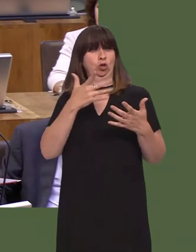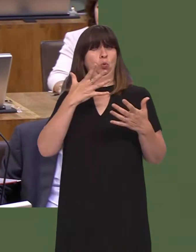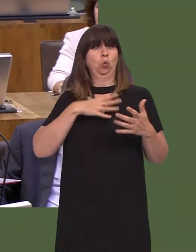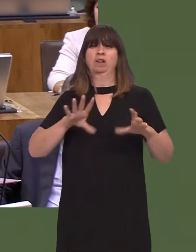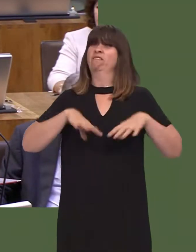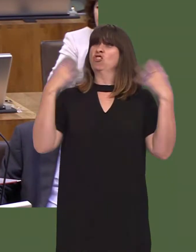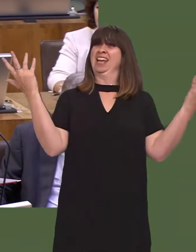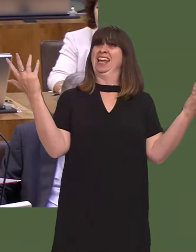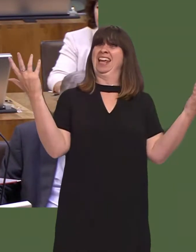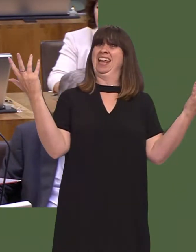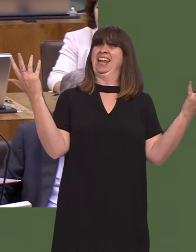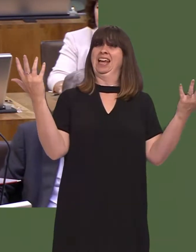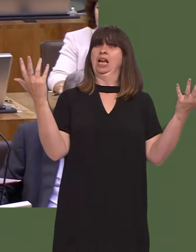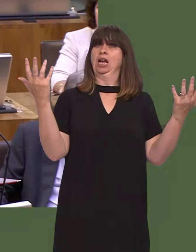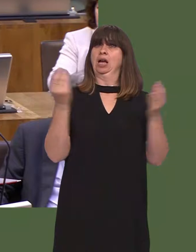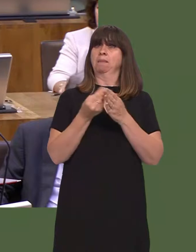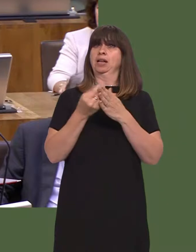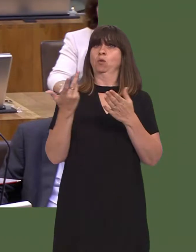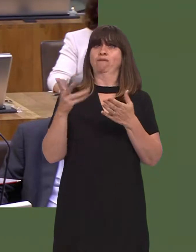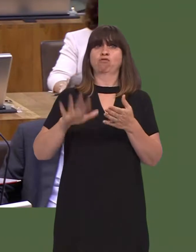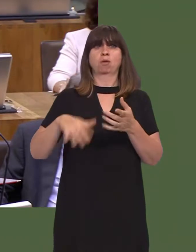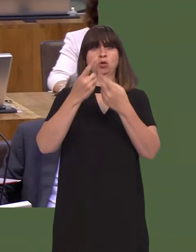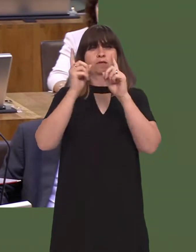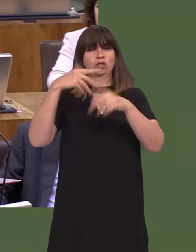tuition fees to be abolished without saying where the moneyís going to come from. It